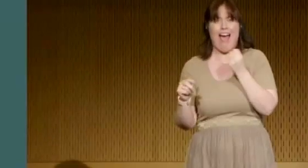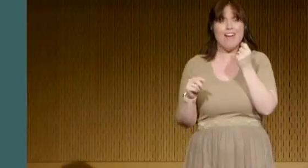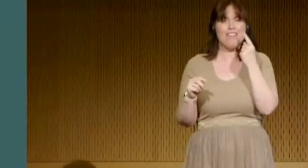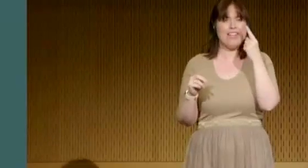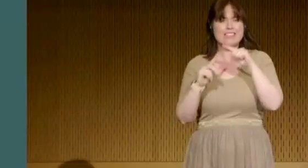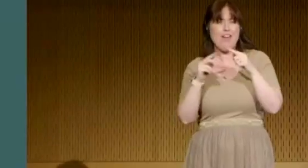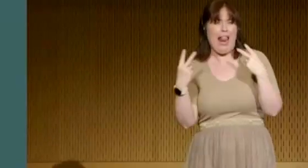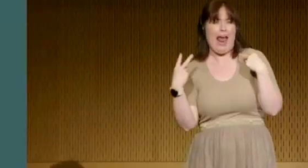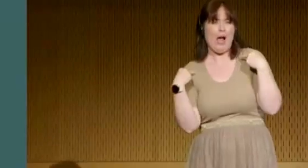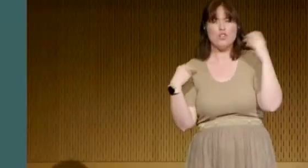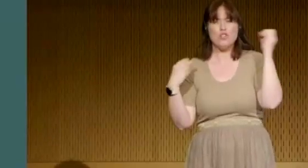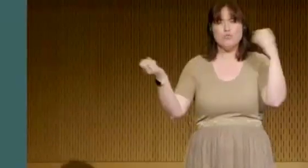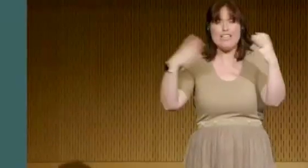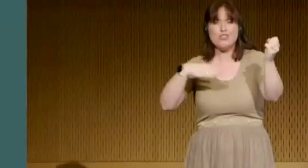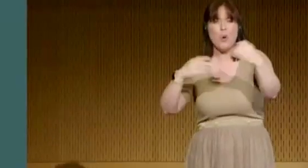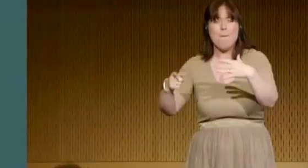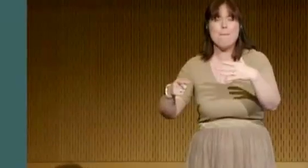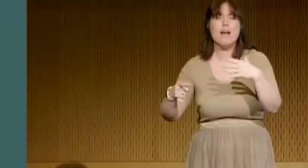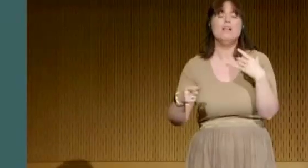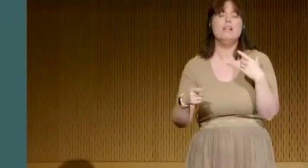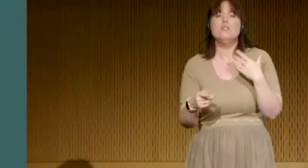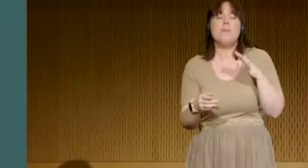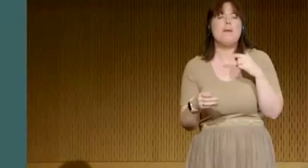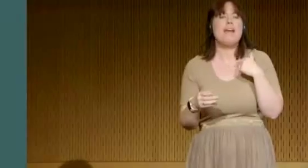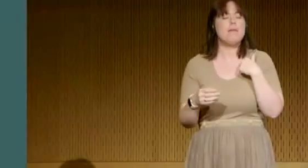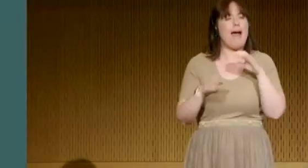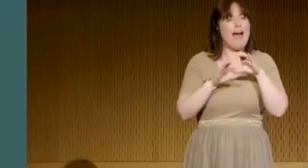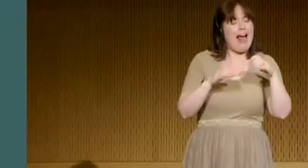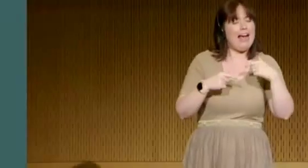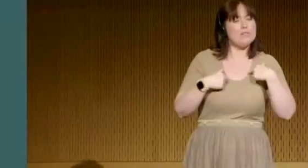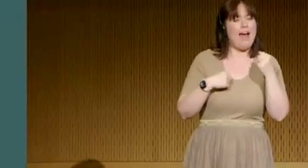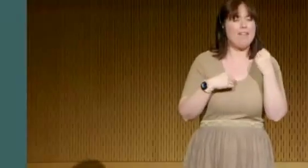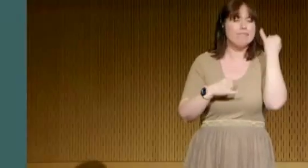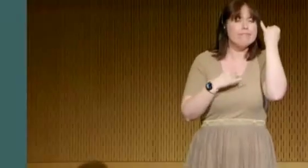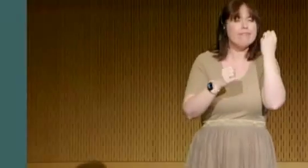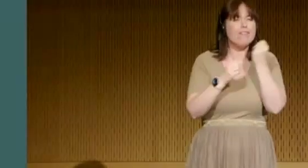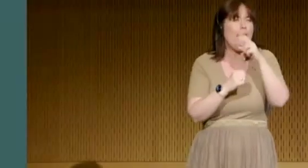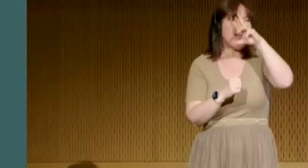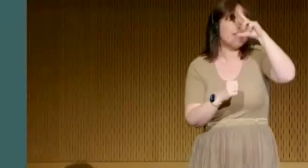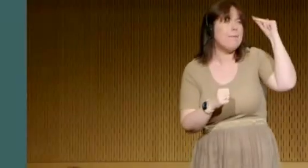might be like an idea. Okay, we're going to come up with an idea for a case study. And